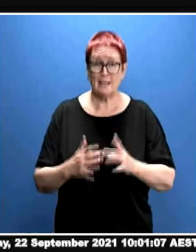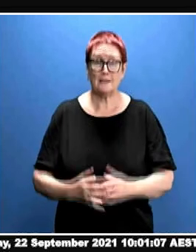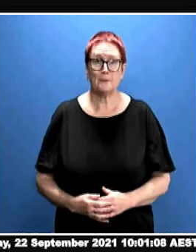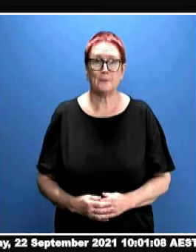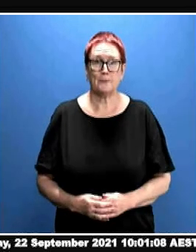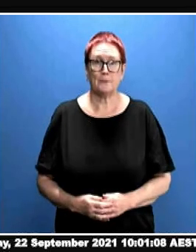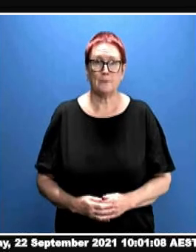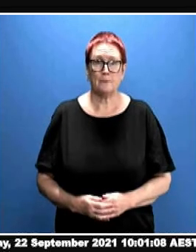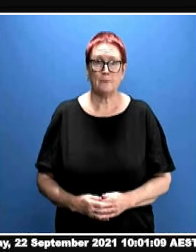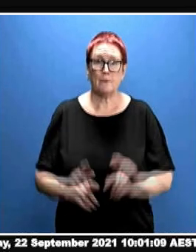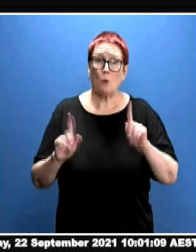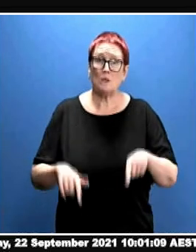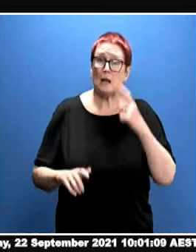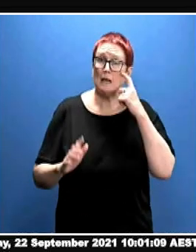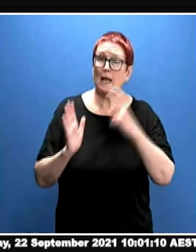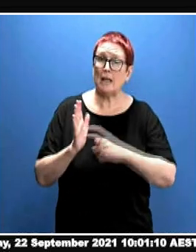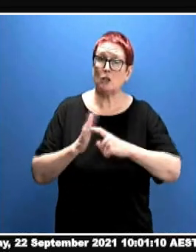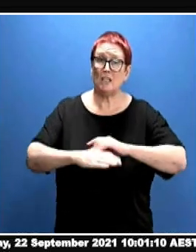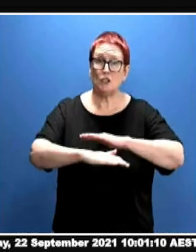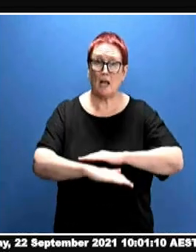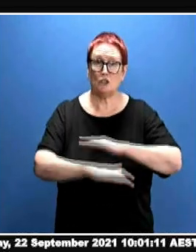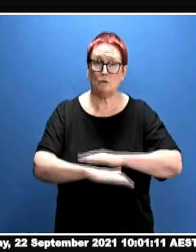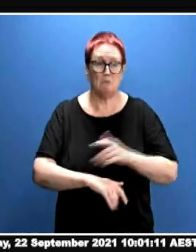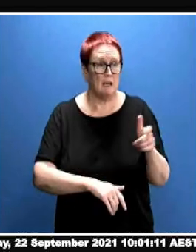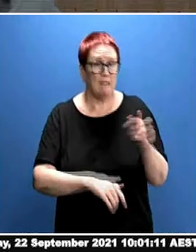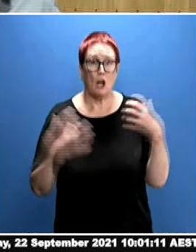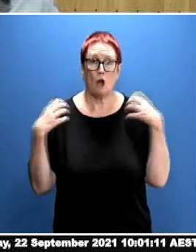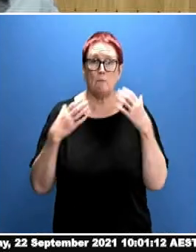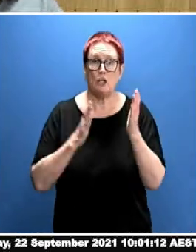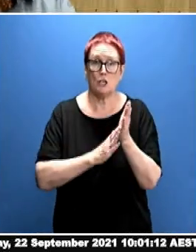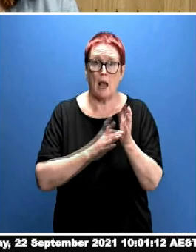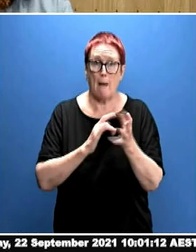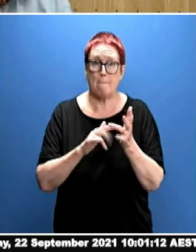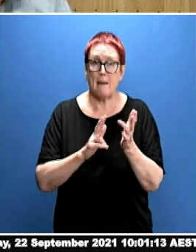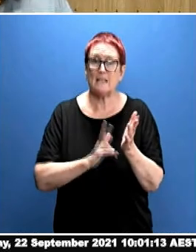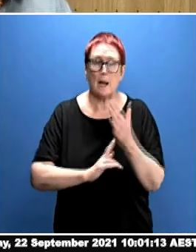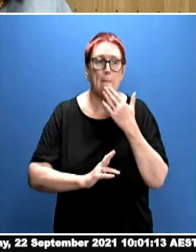We commence with the acknowledgement of country and I invite Commissioner Mason to make that acknowledgement.